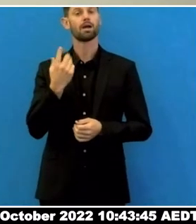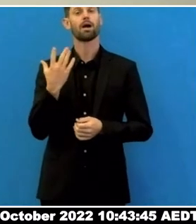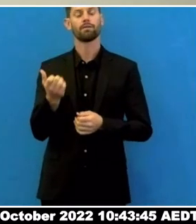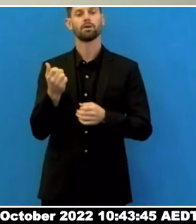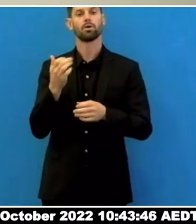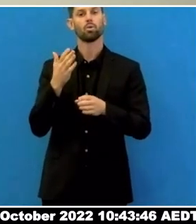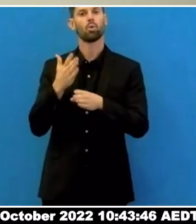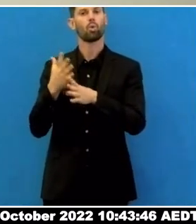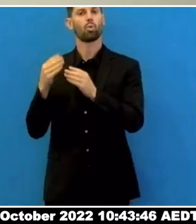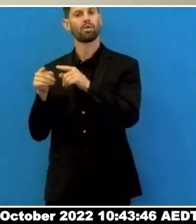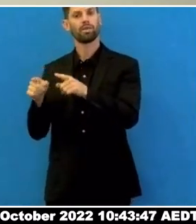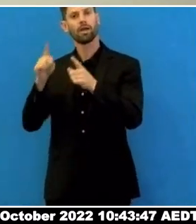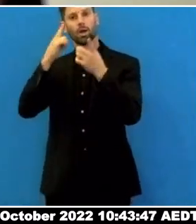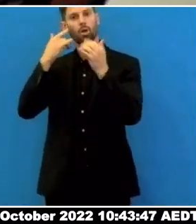Yes, by all means.